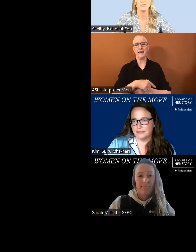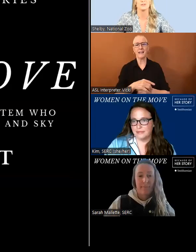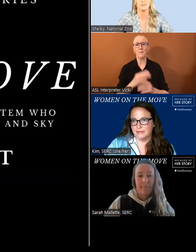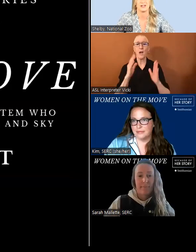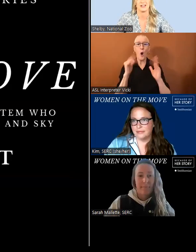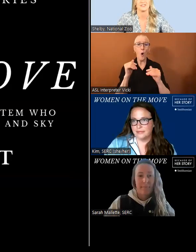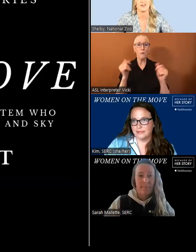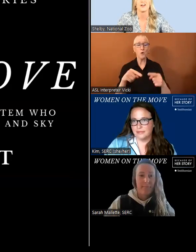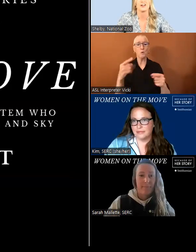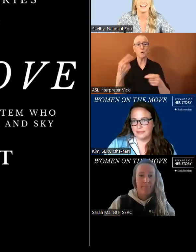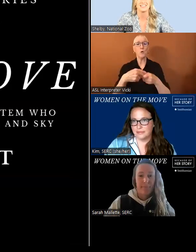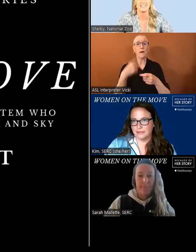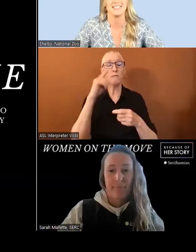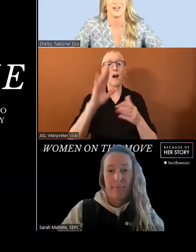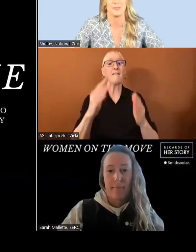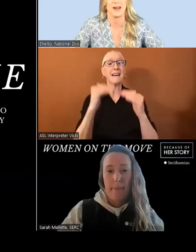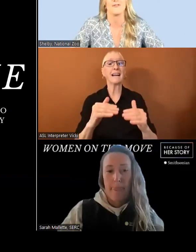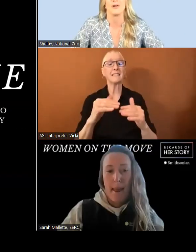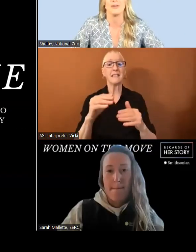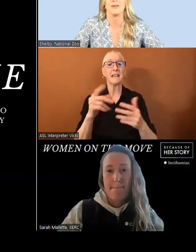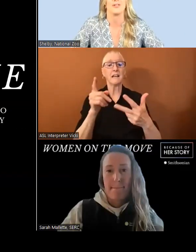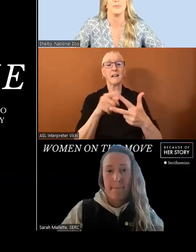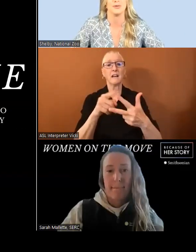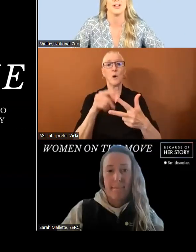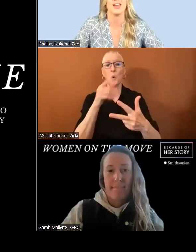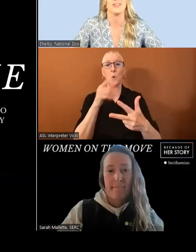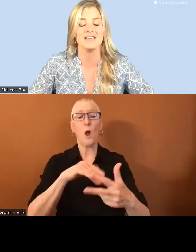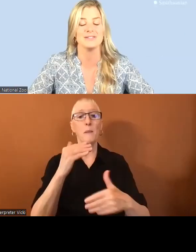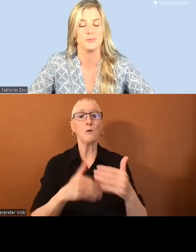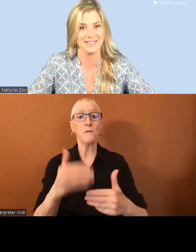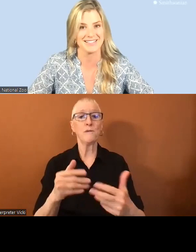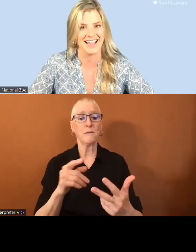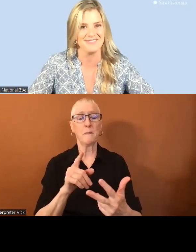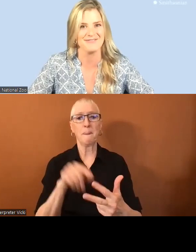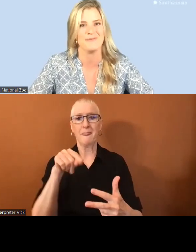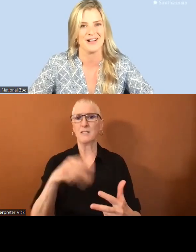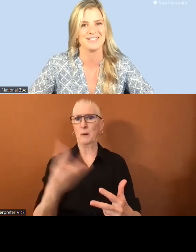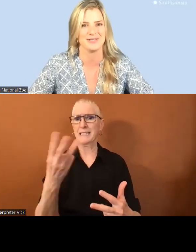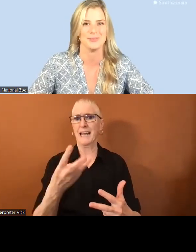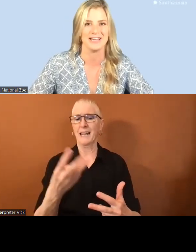you'll join us for our next installment of Women on the Move this Wednesday from 1 to 2 p.m.